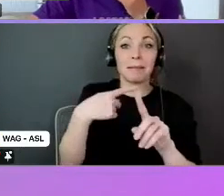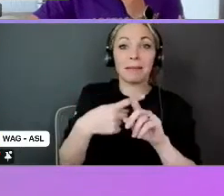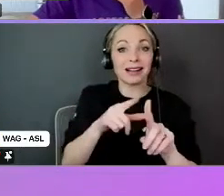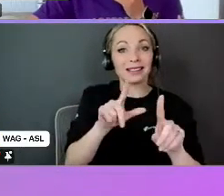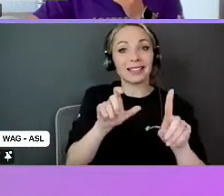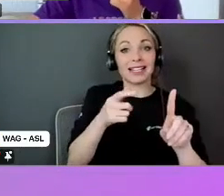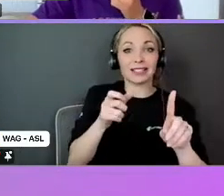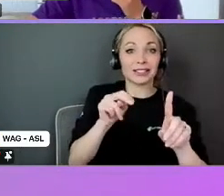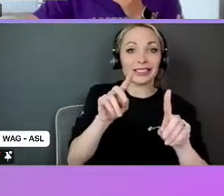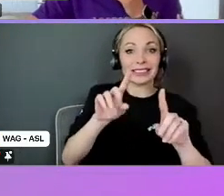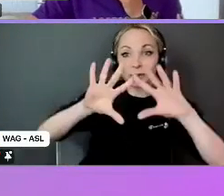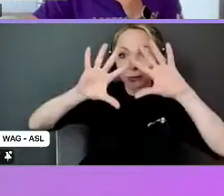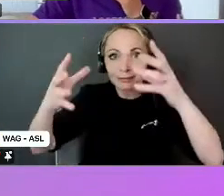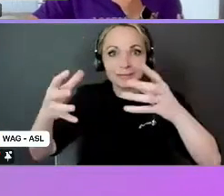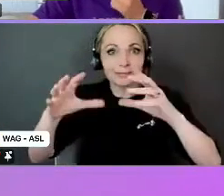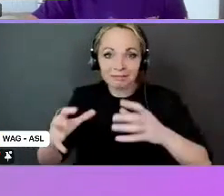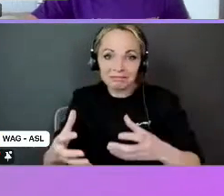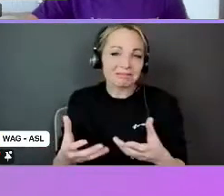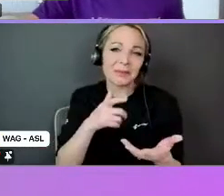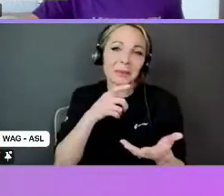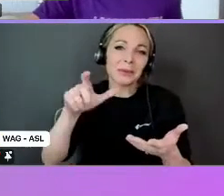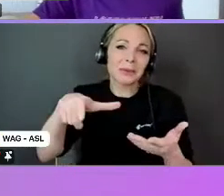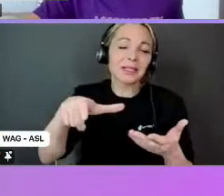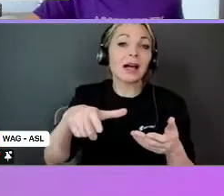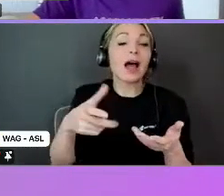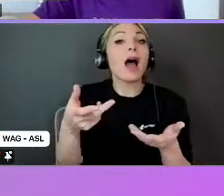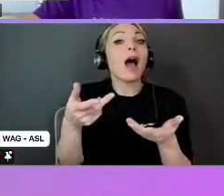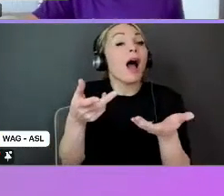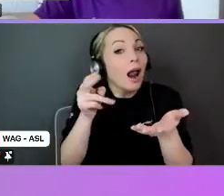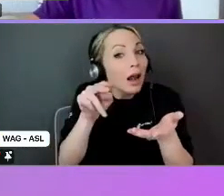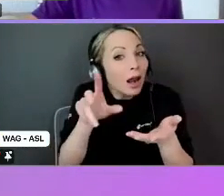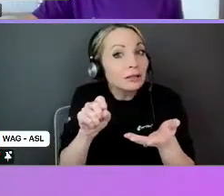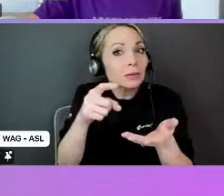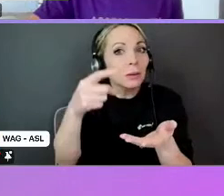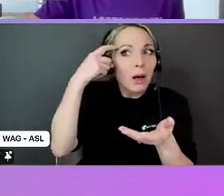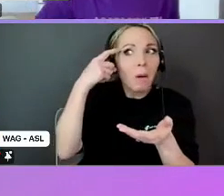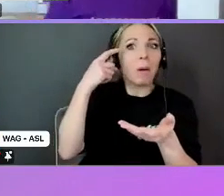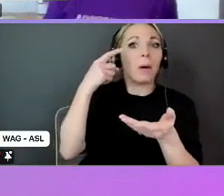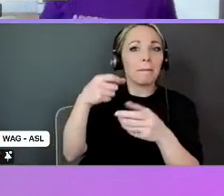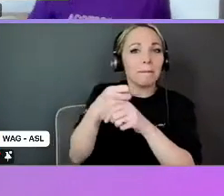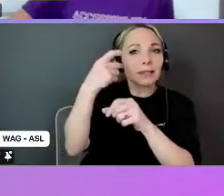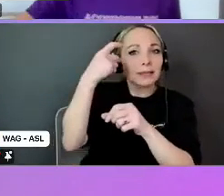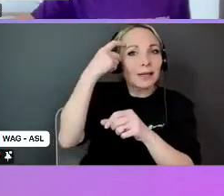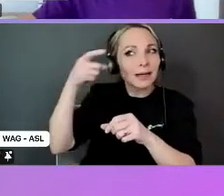a pretty common paradigm common paradigm period I don't think you need filled set at legend. It wouldn't hurt